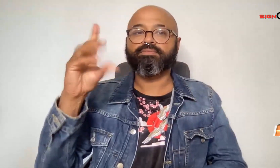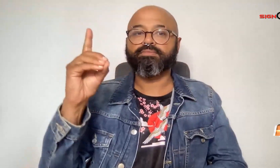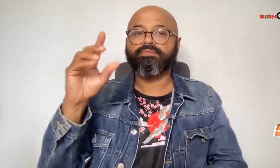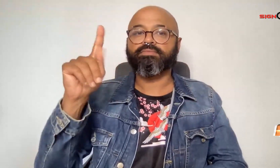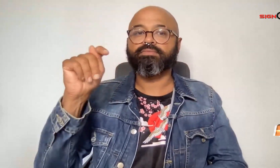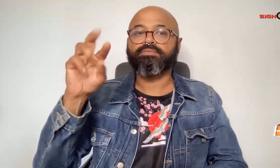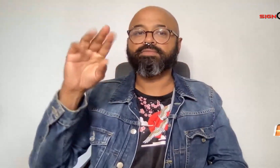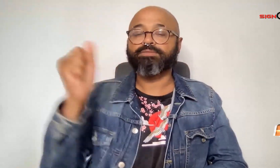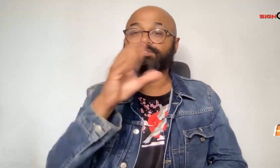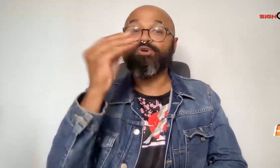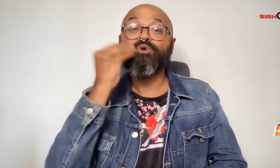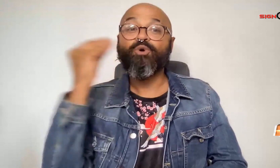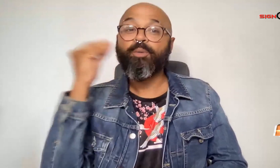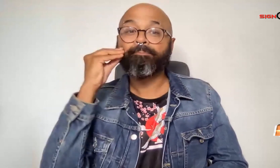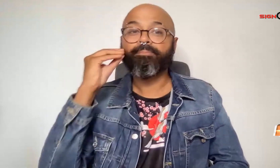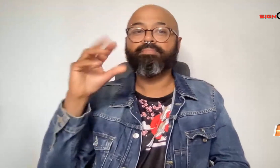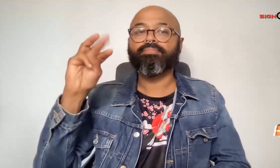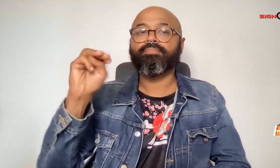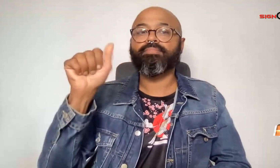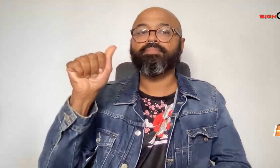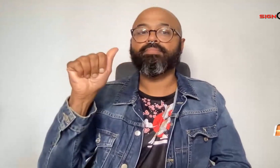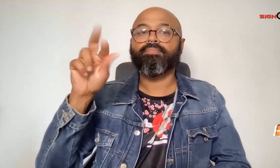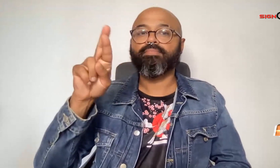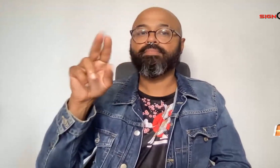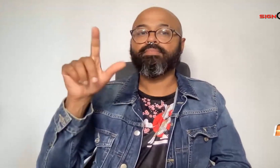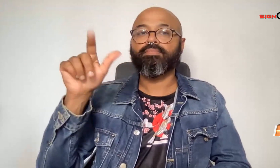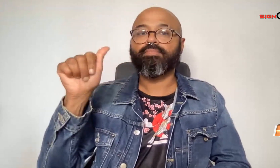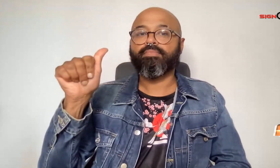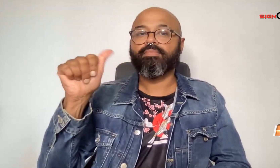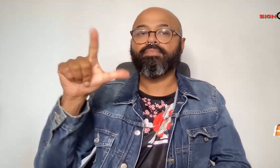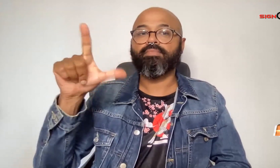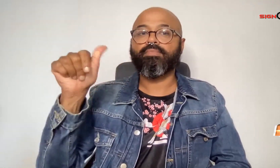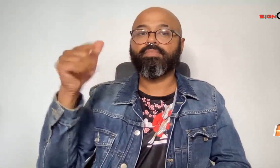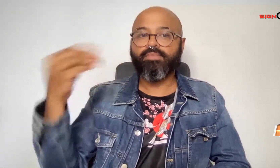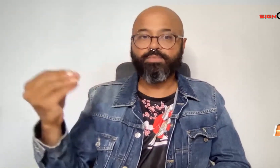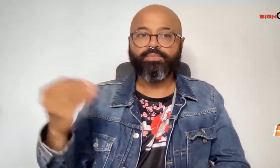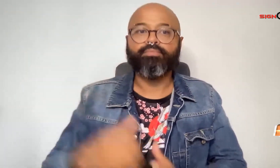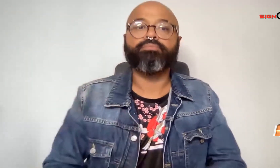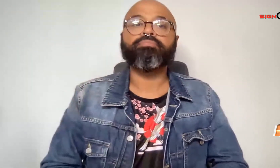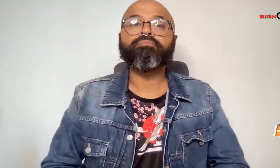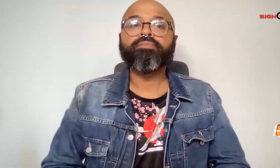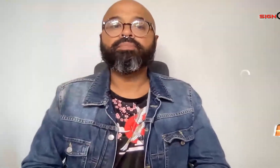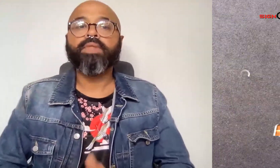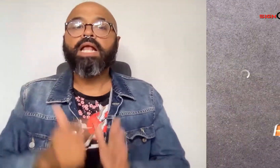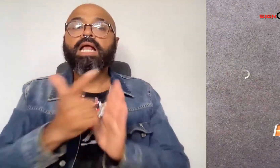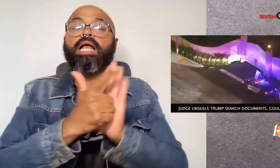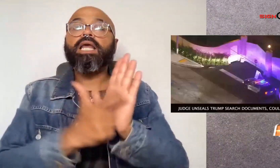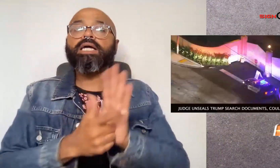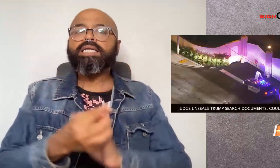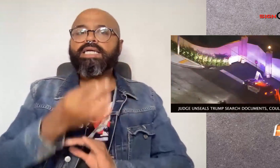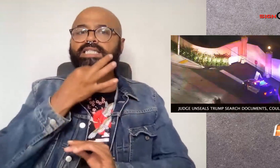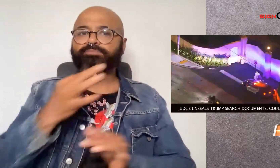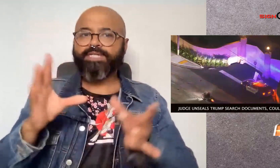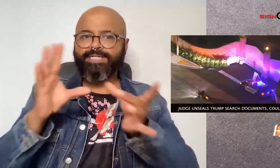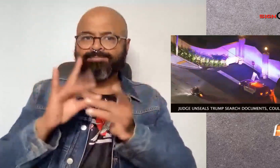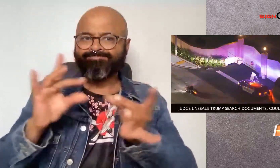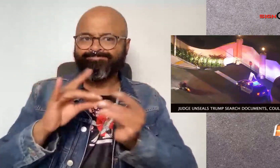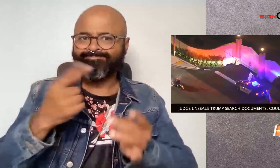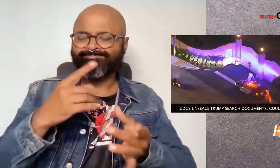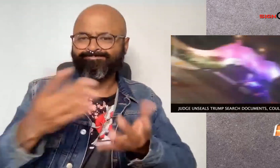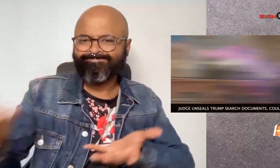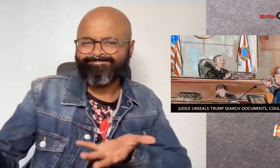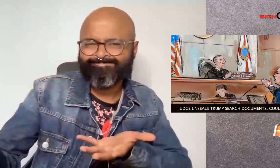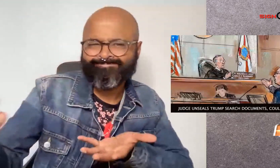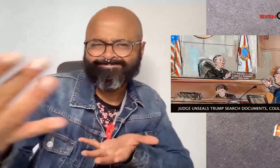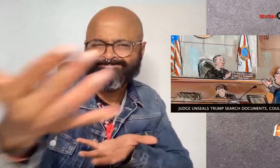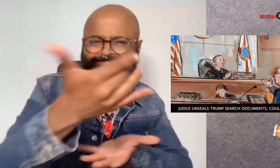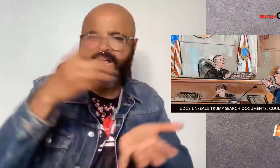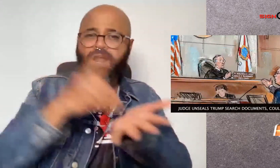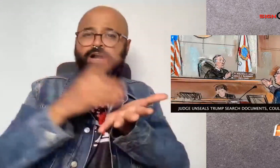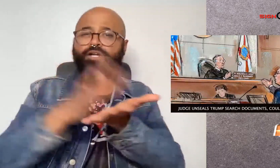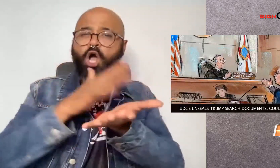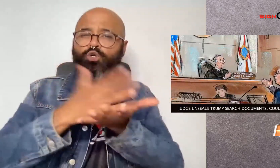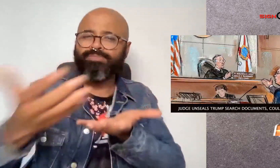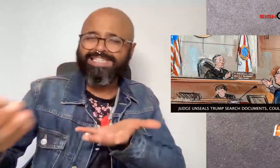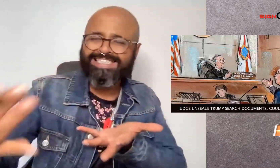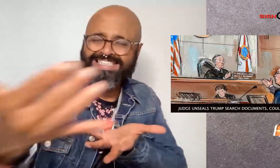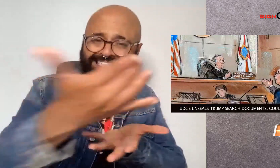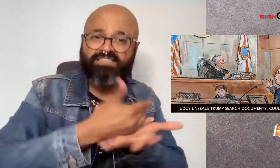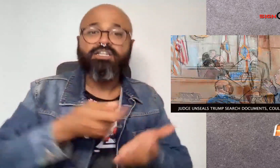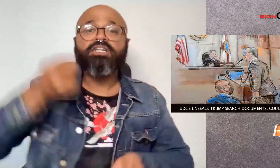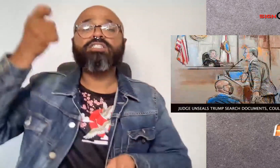home legal experts have been combing over documents